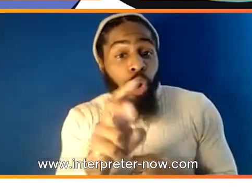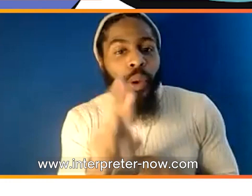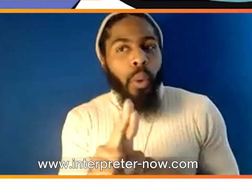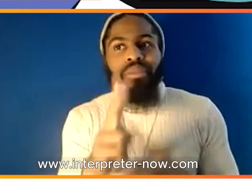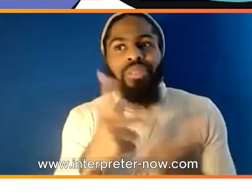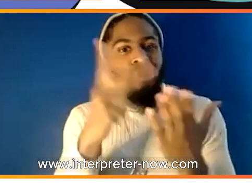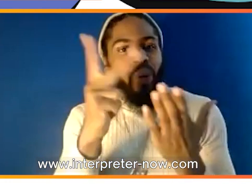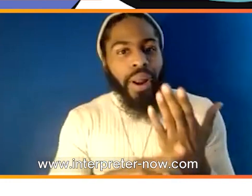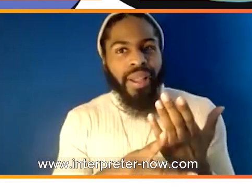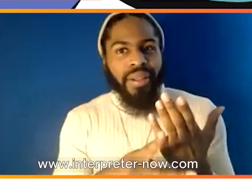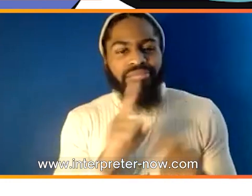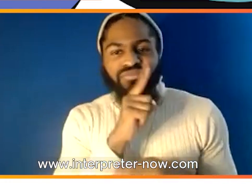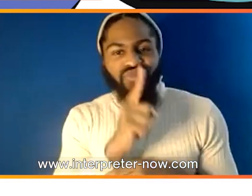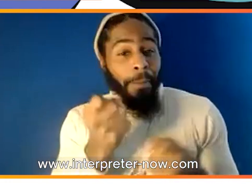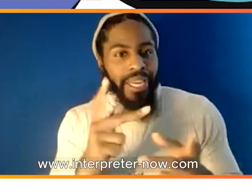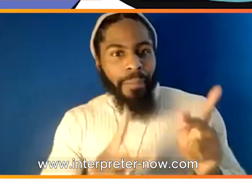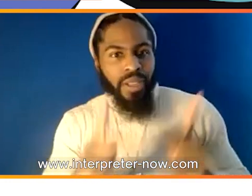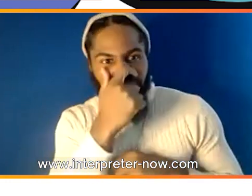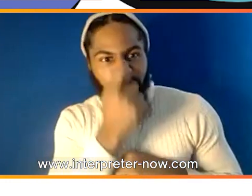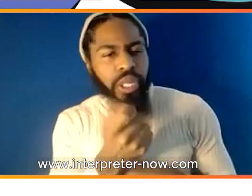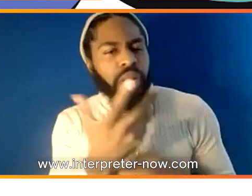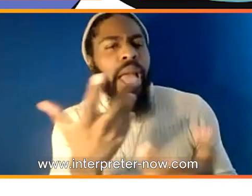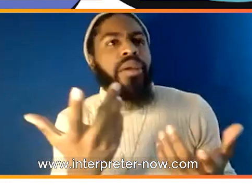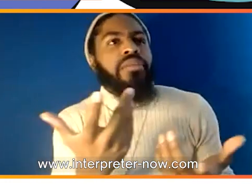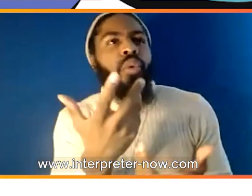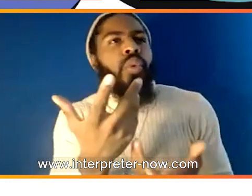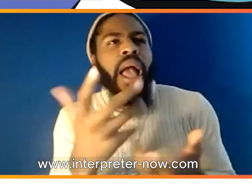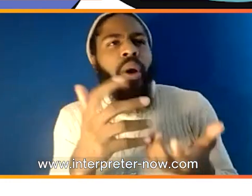gate. So I pushed hard for that, and I'm glad I didn't, because we just weren't ready. So